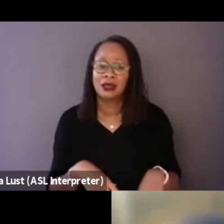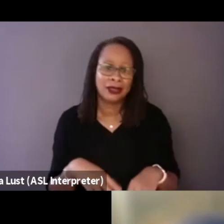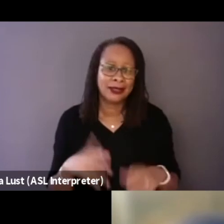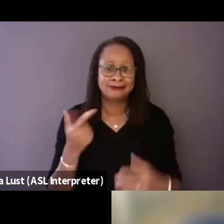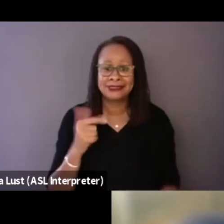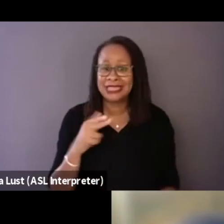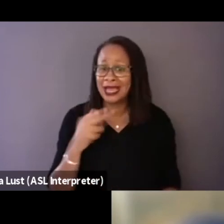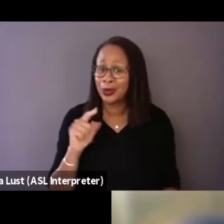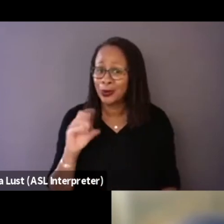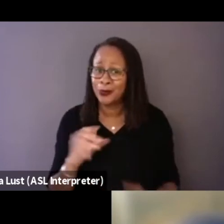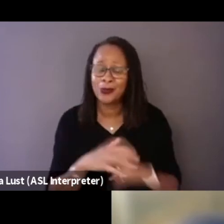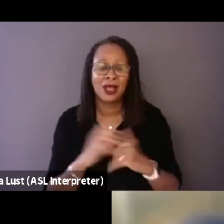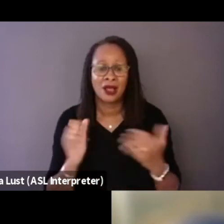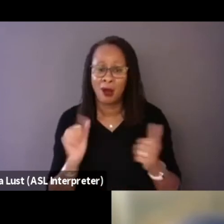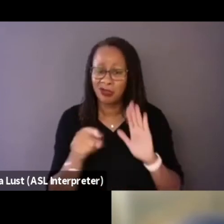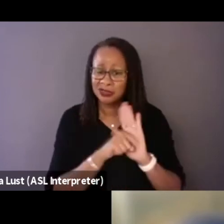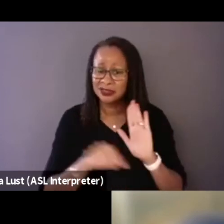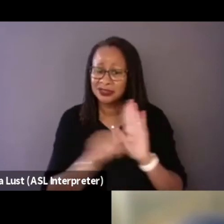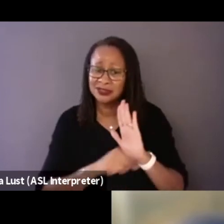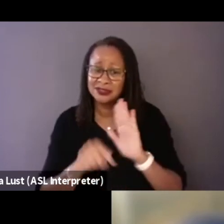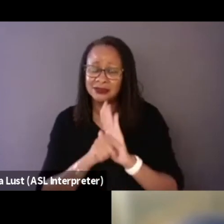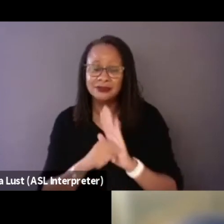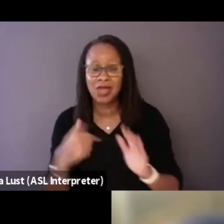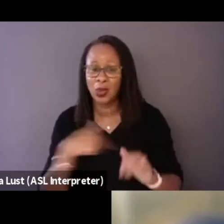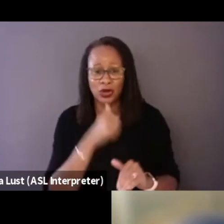that people describe Oakland as, and we wasn't trying to represent that. So we were like,